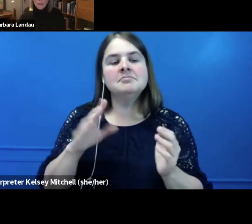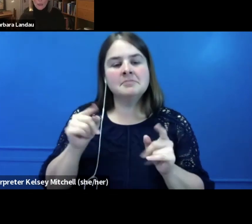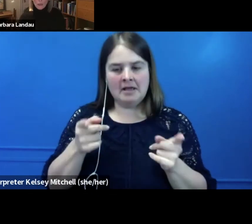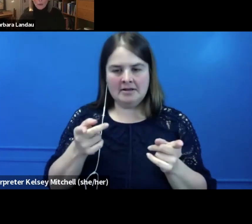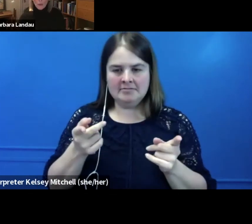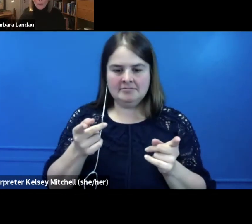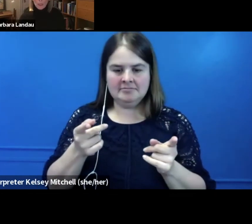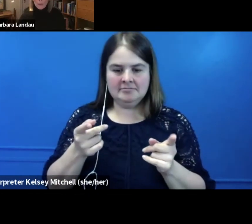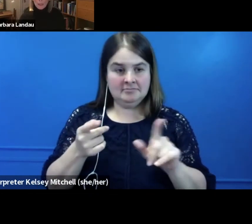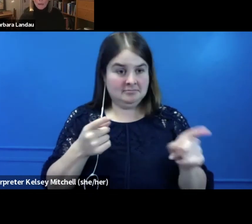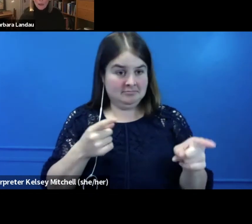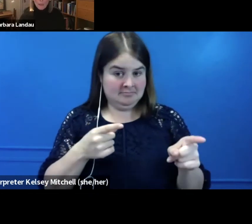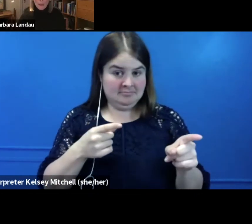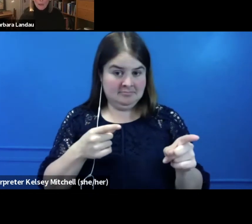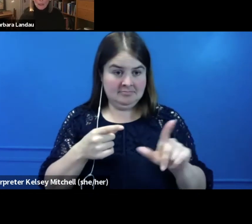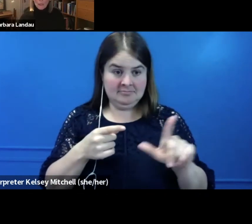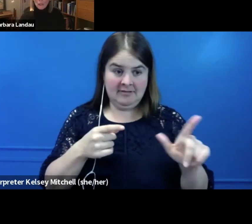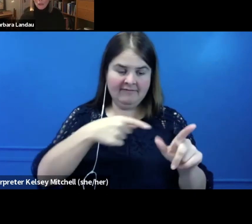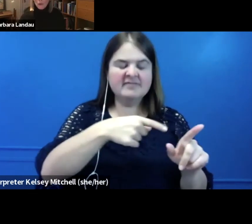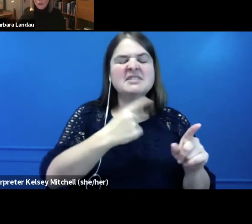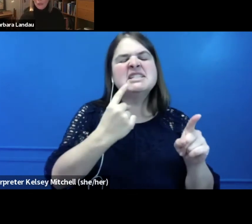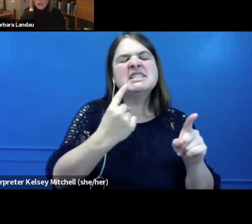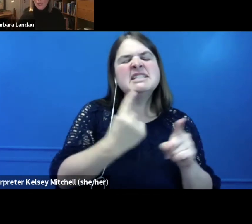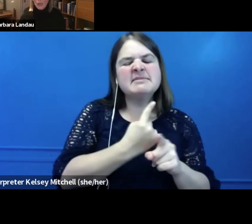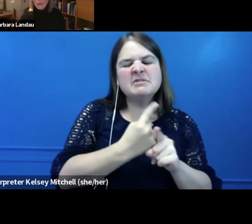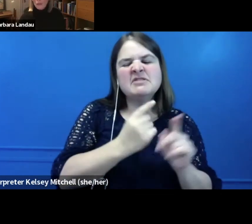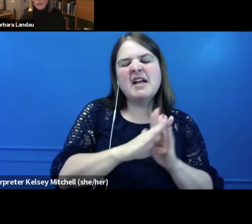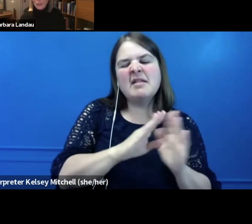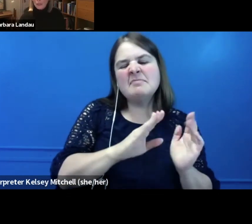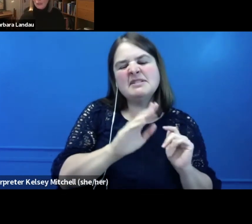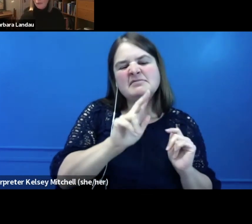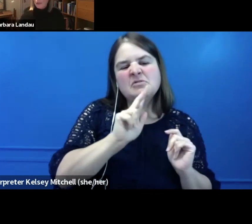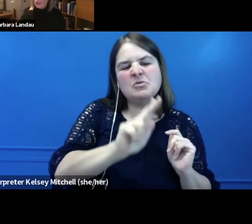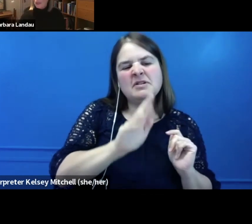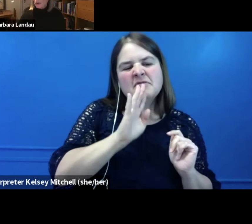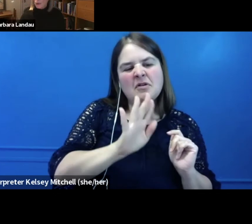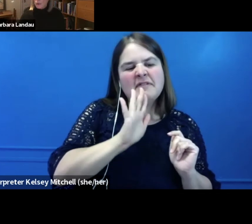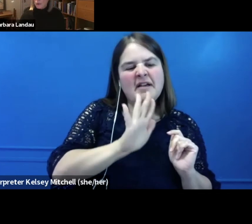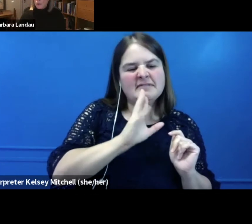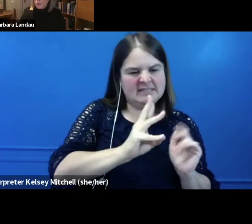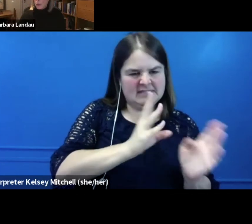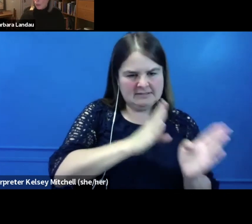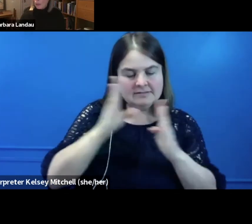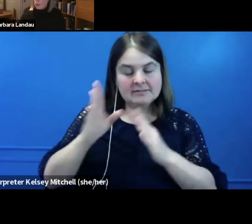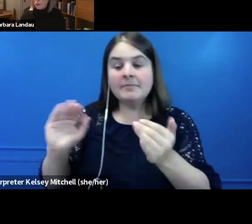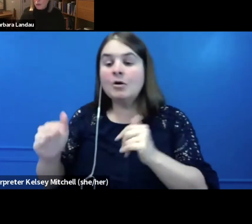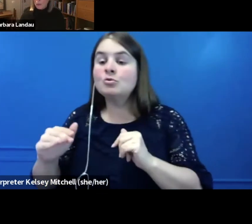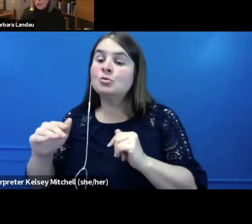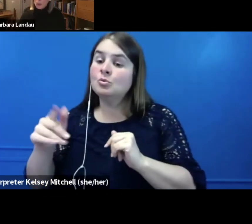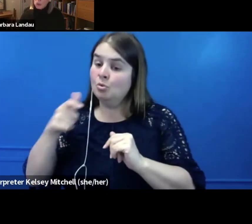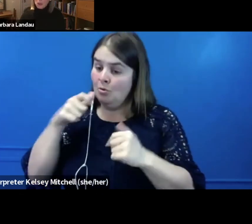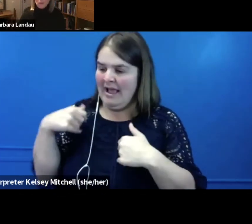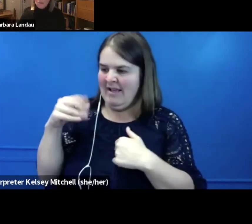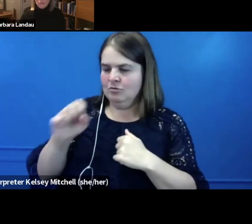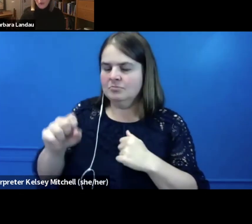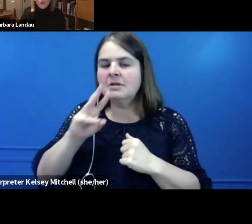these are from typically developing three to six year olds and these are six to fourteen year olds with williams